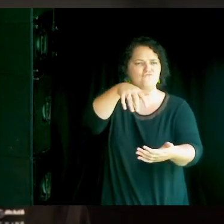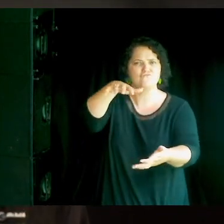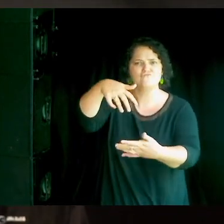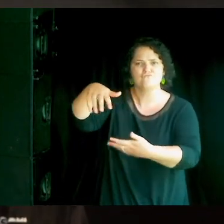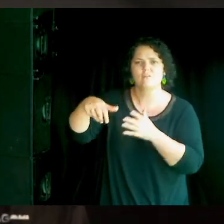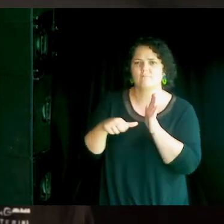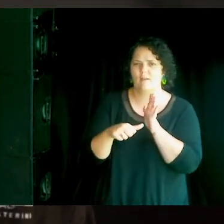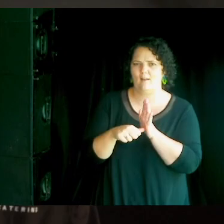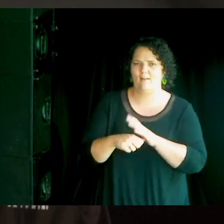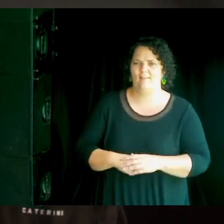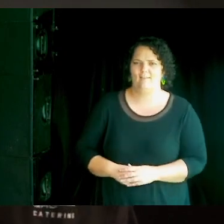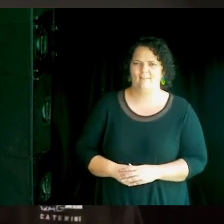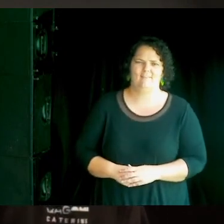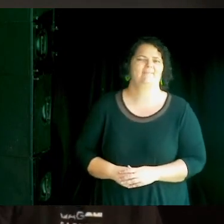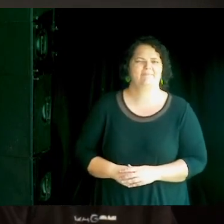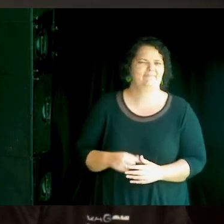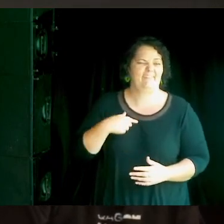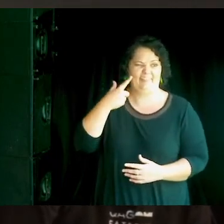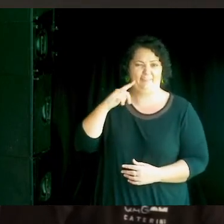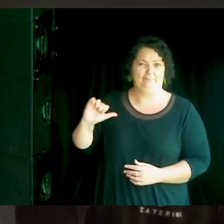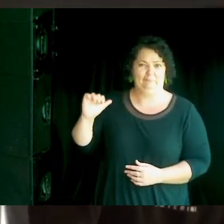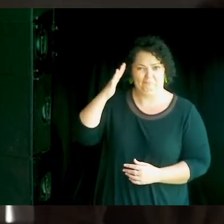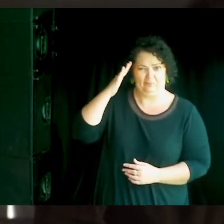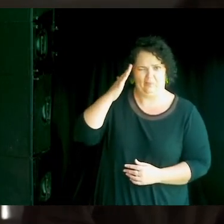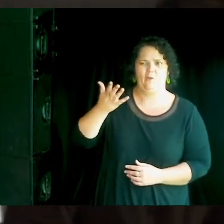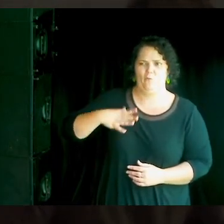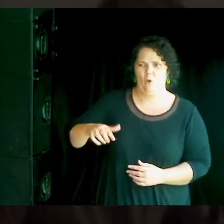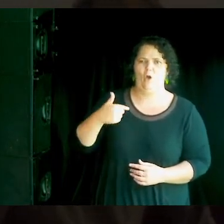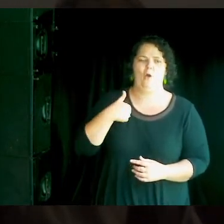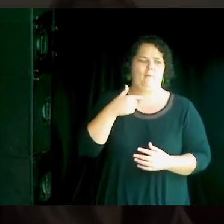just trying to get me to do all the plating all the dirty job at the end of the day so that's